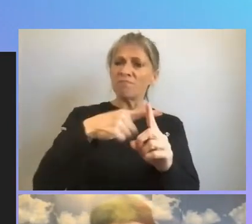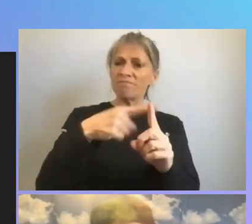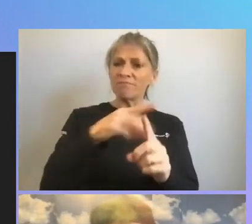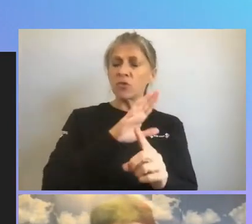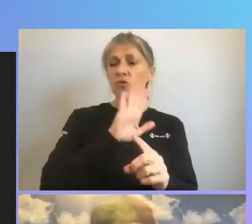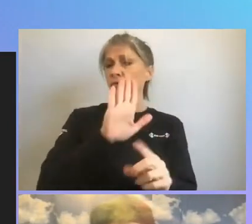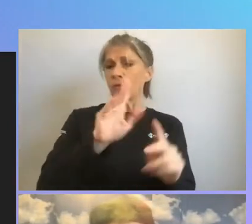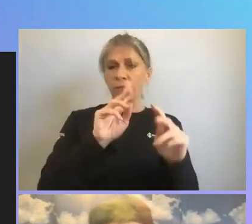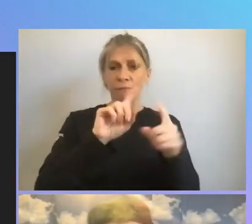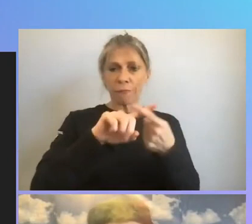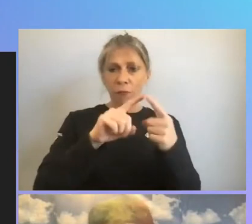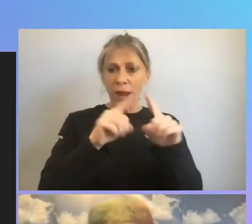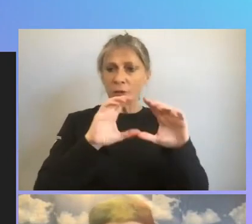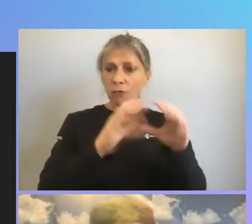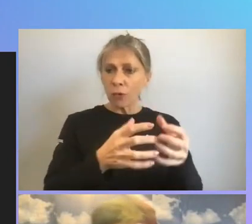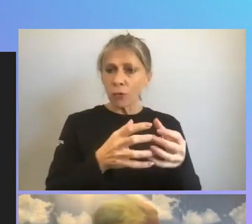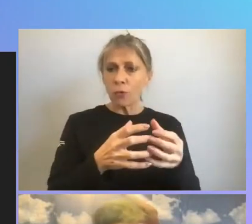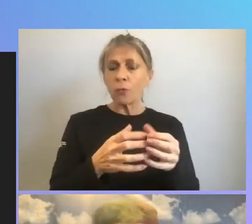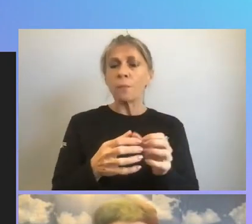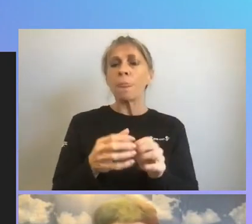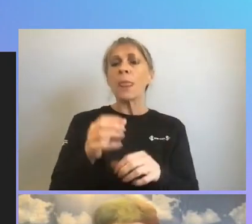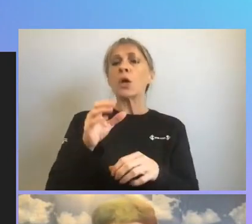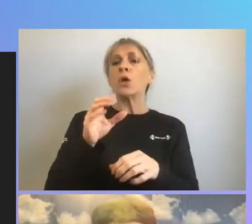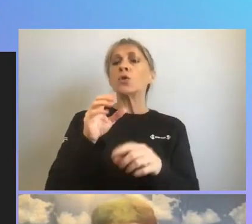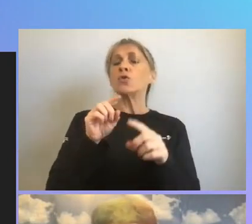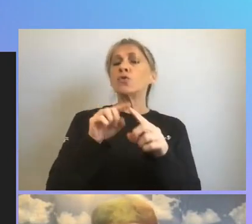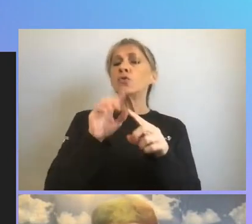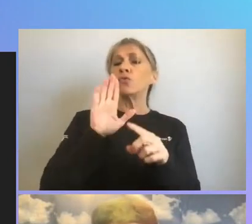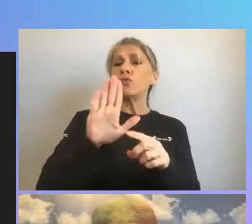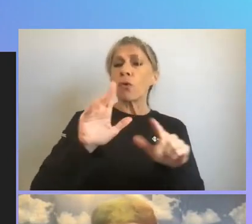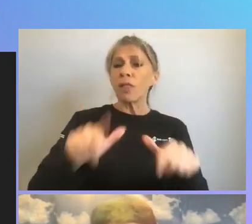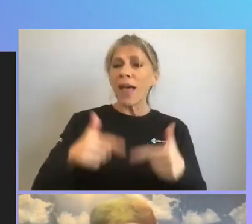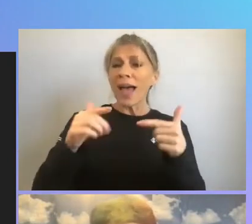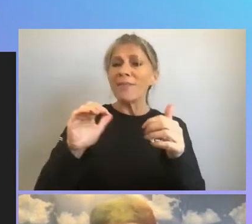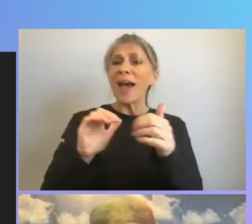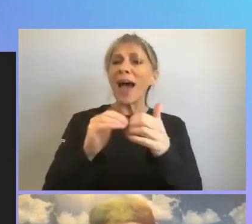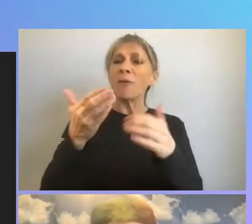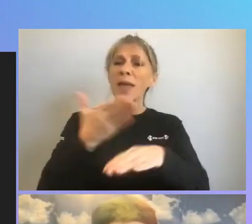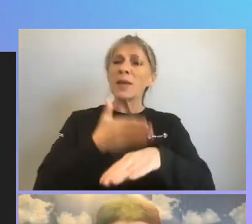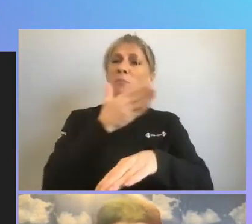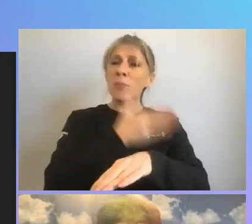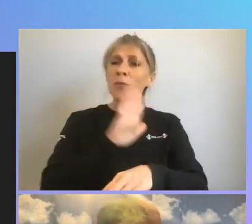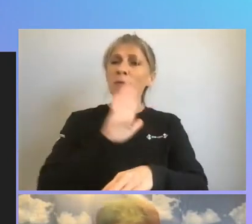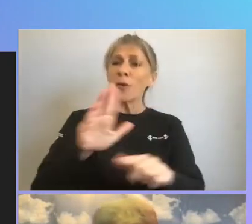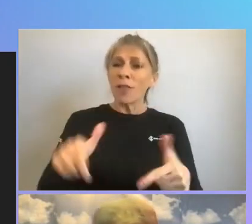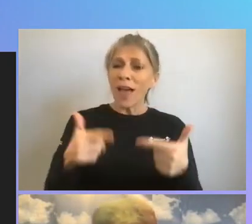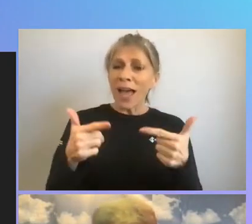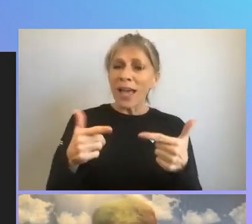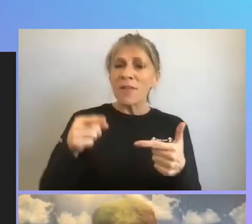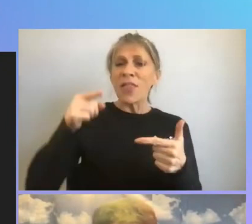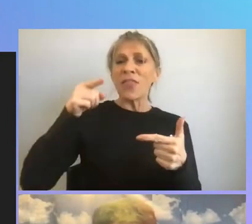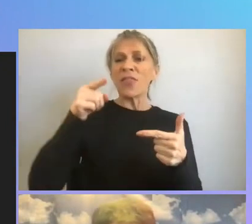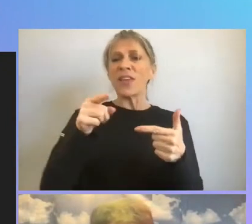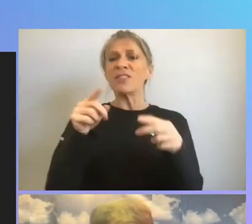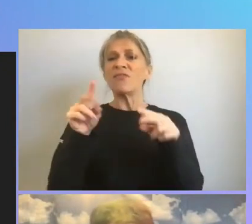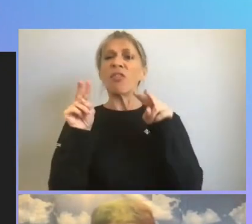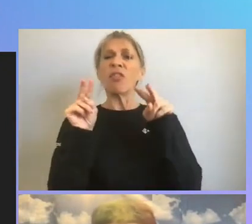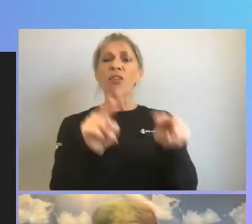know, to your, your life and how they enrich you. Um, this